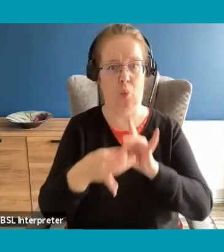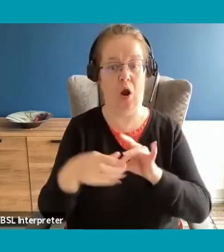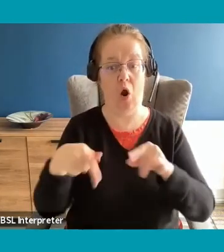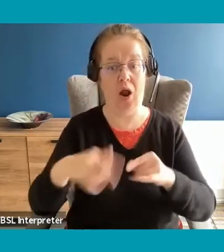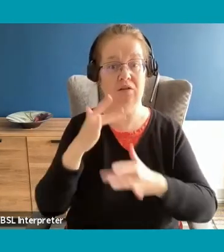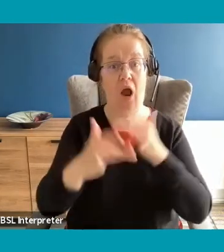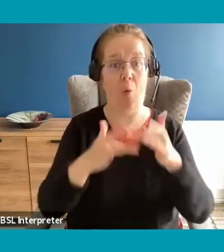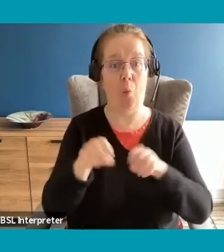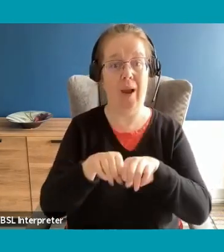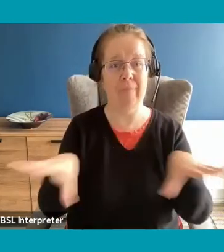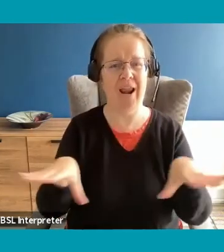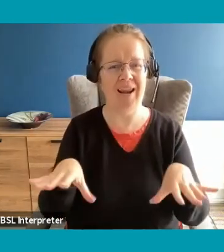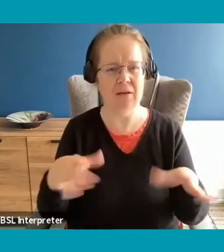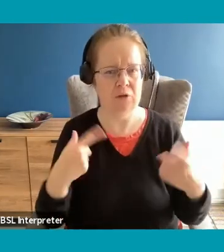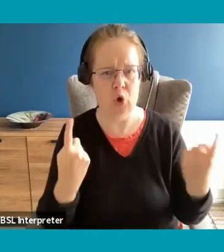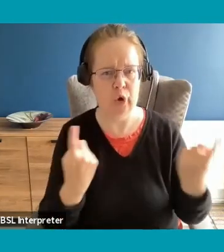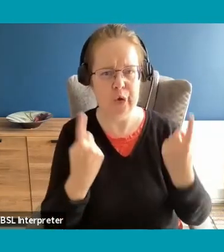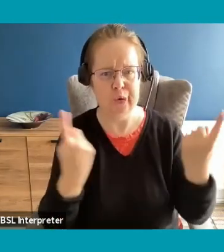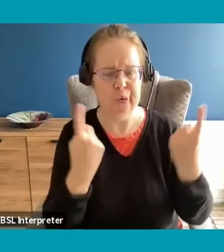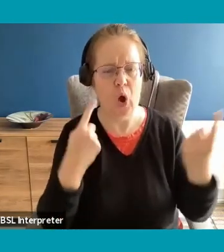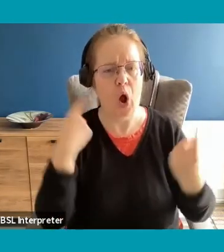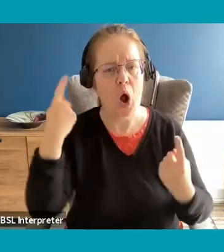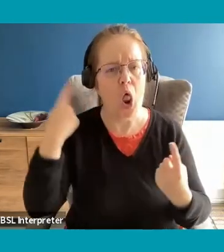Who should I contact in your team for London vacancies please?